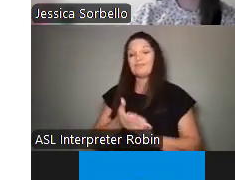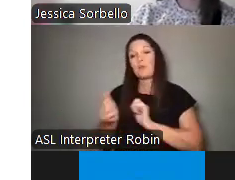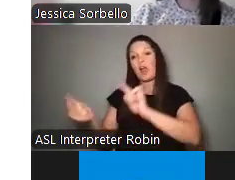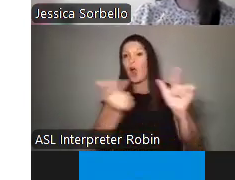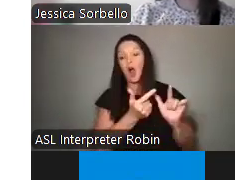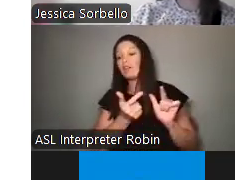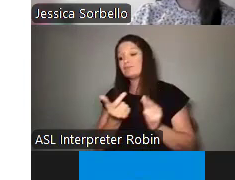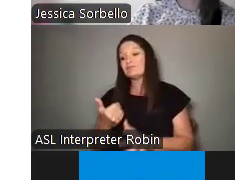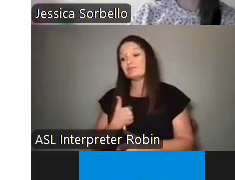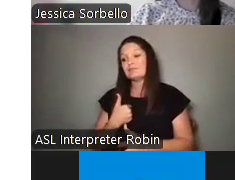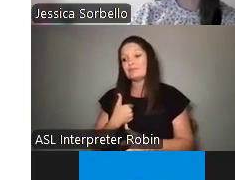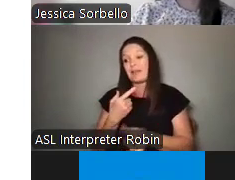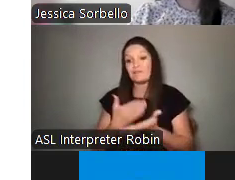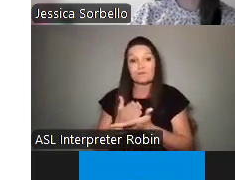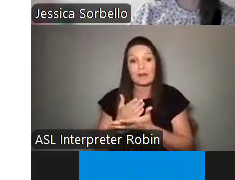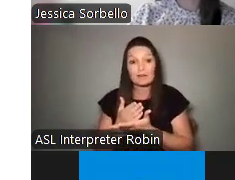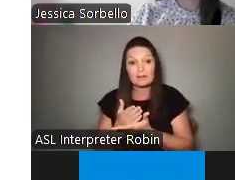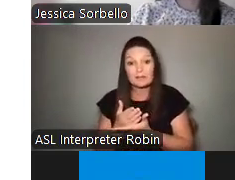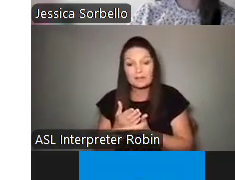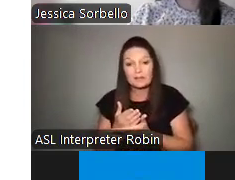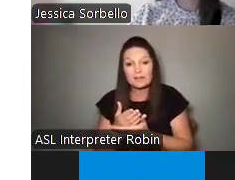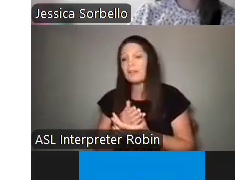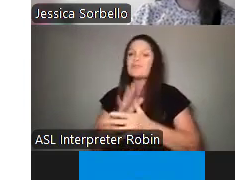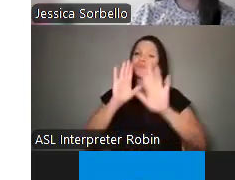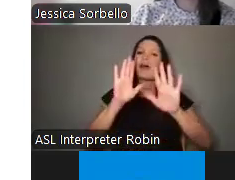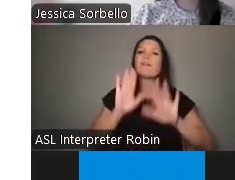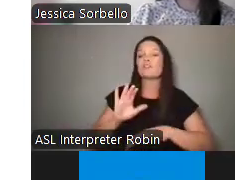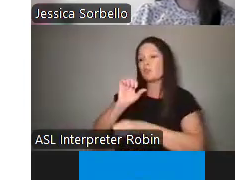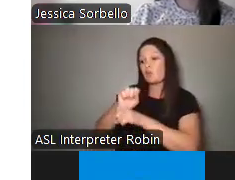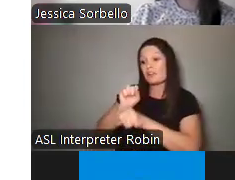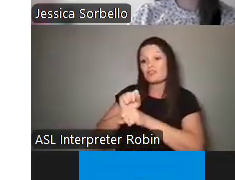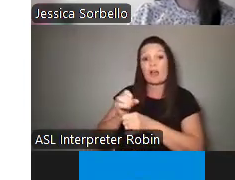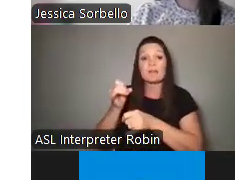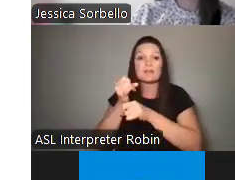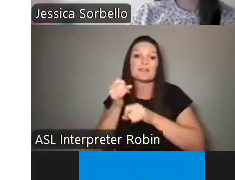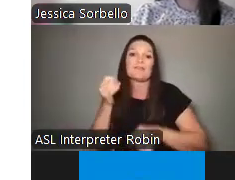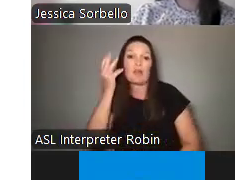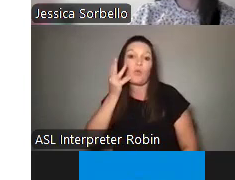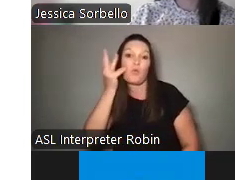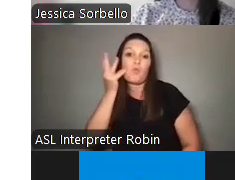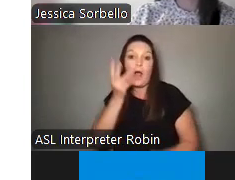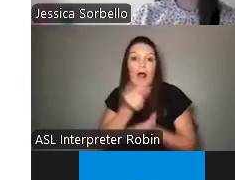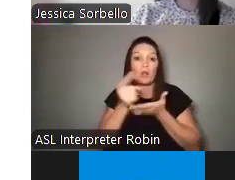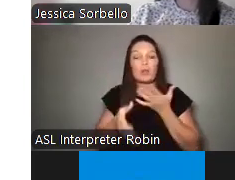on the weekends sometimes everybody is entitled to to indulge where we see fit. Letter her know I had a